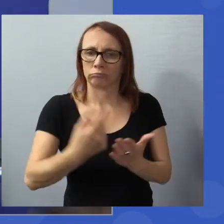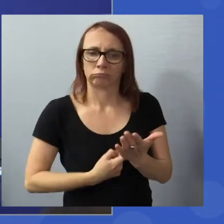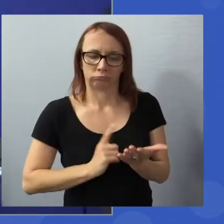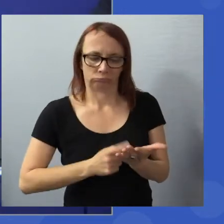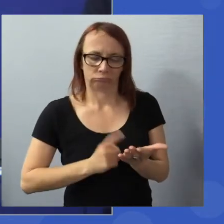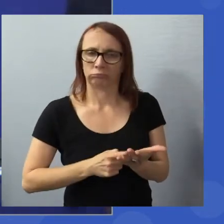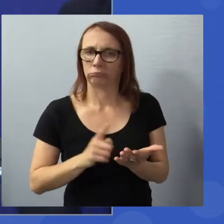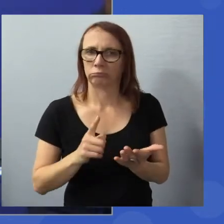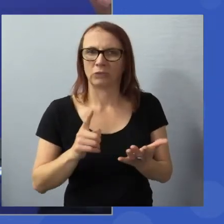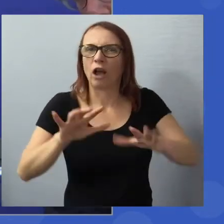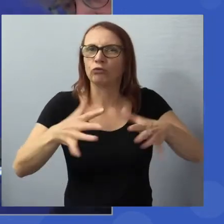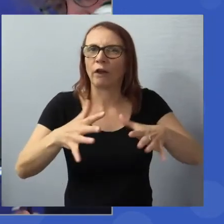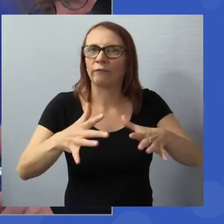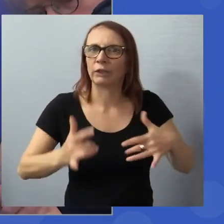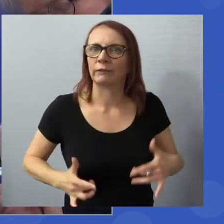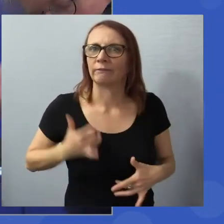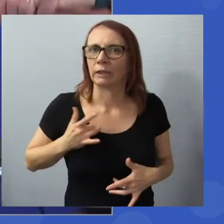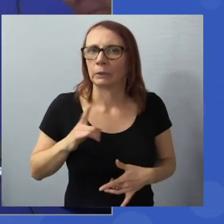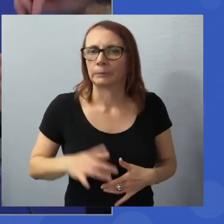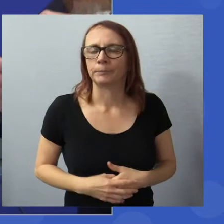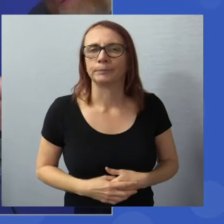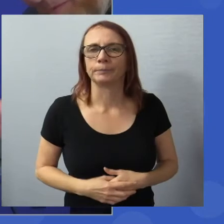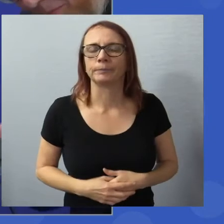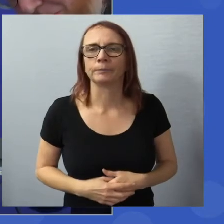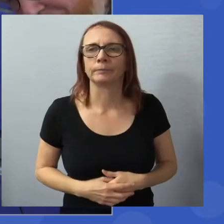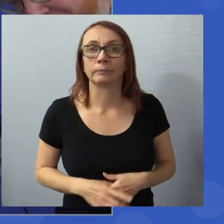but it's to show the support and also this is going to be very useful in